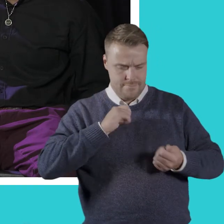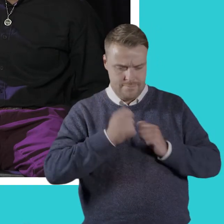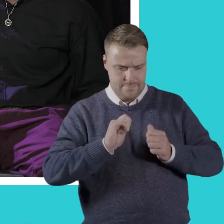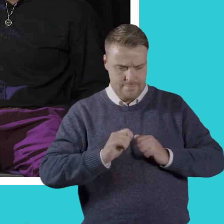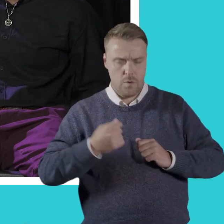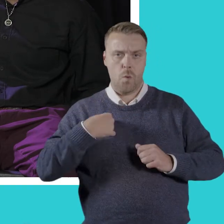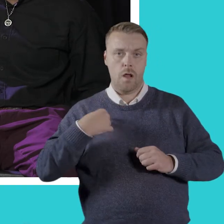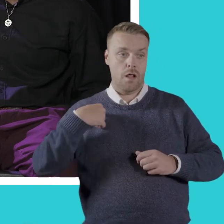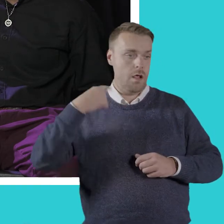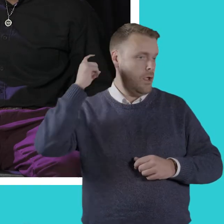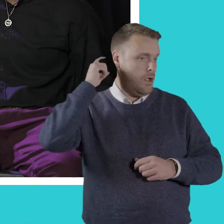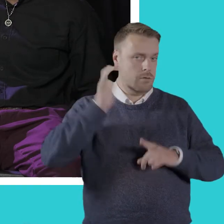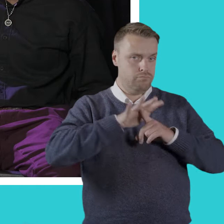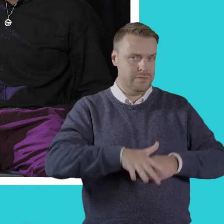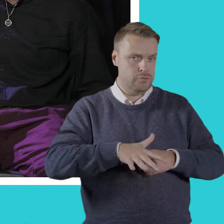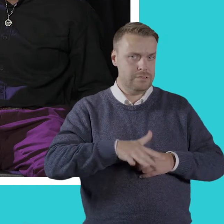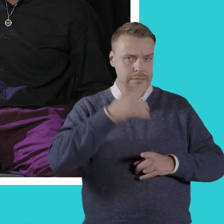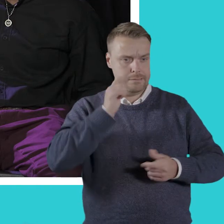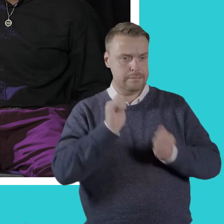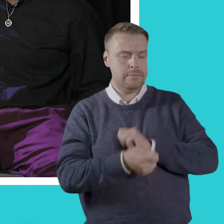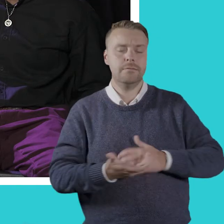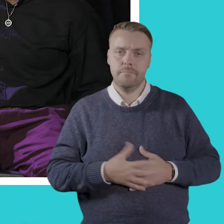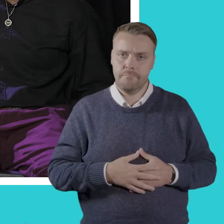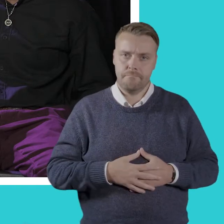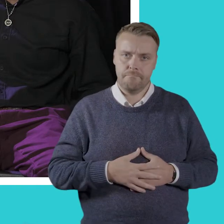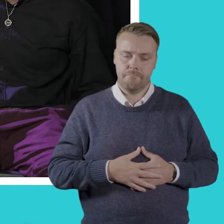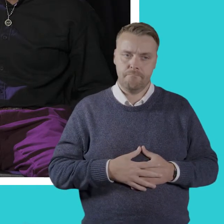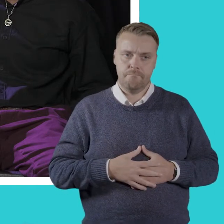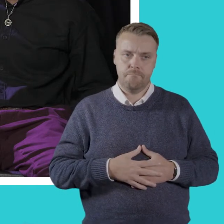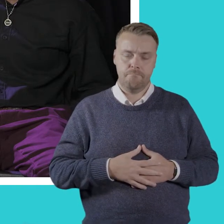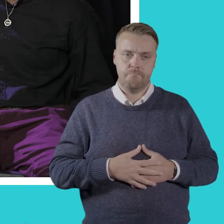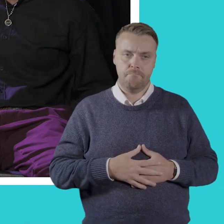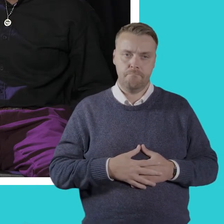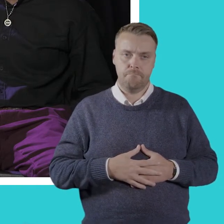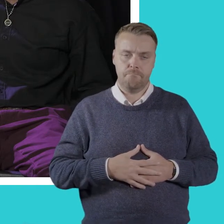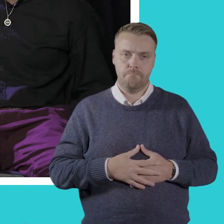with you that conflict is a word that isn't 99 isn't 100% you know negative.